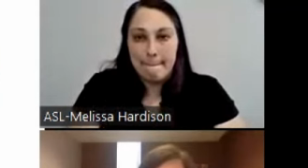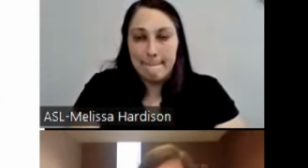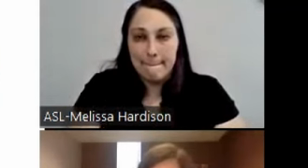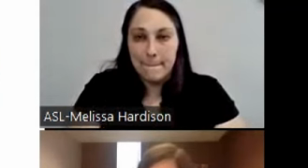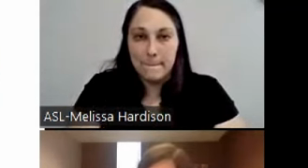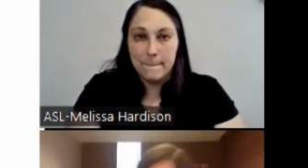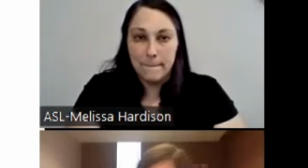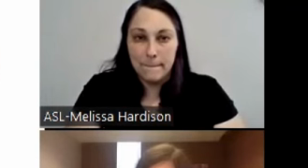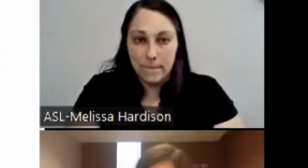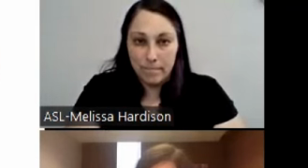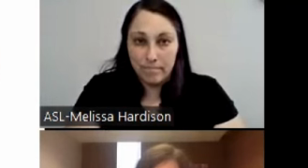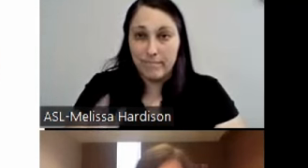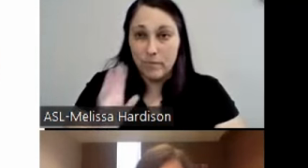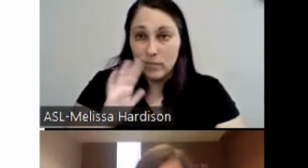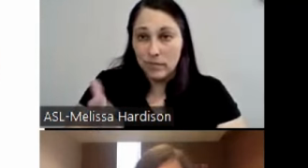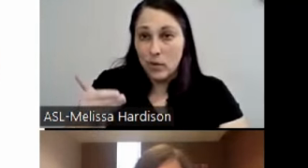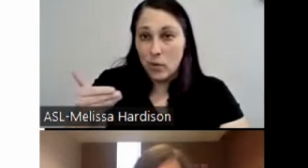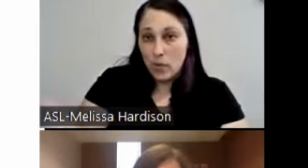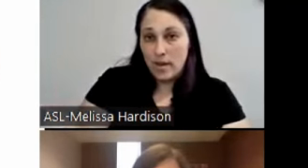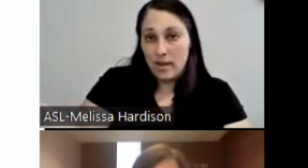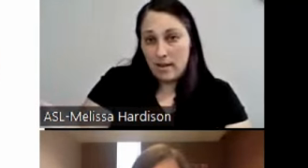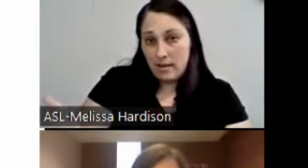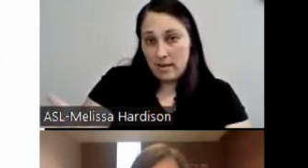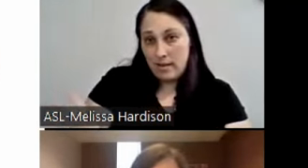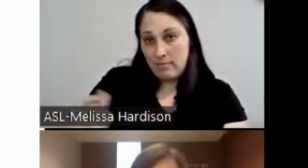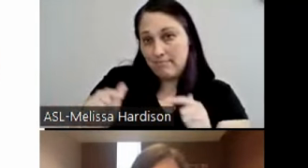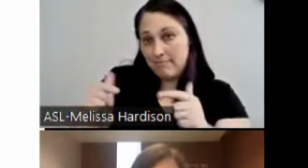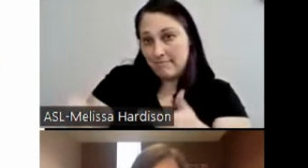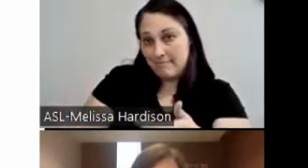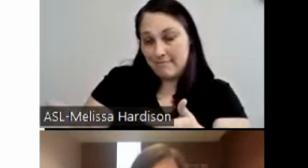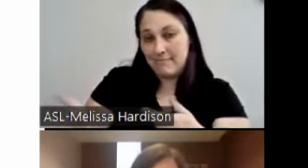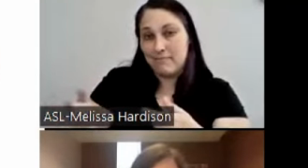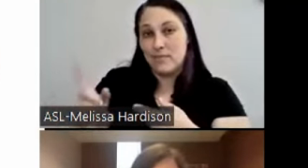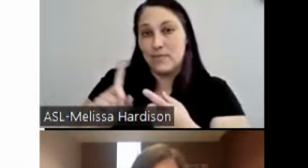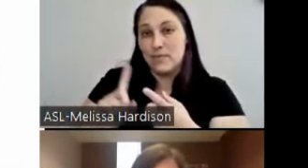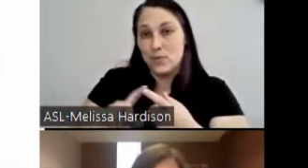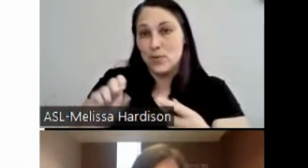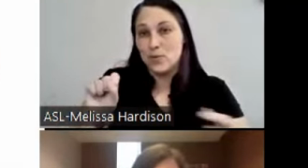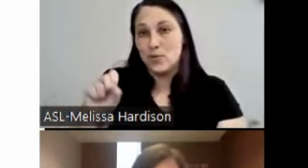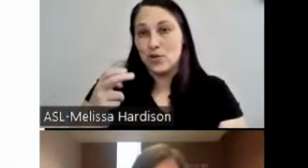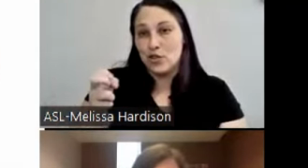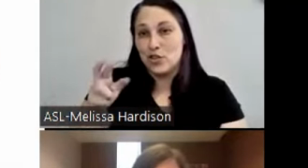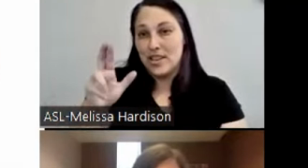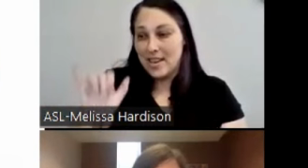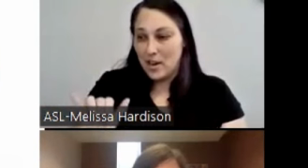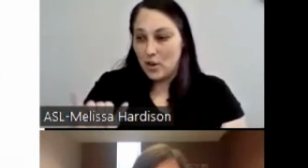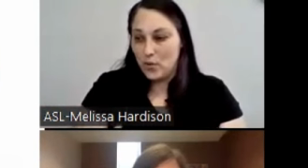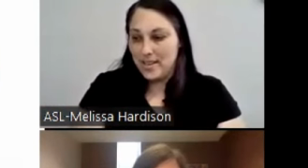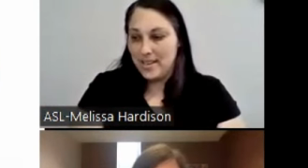are braiding in their rock the block funding initiative. So we cover those services.